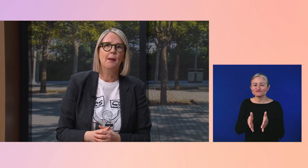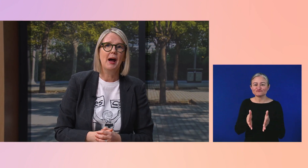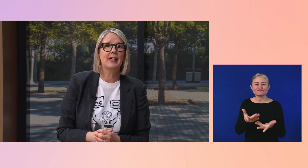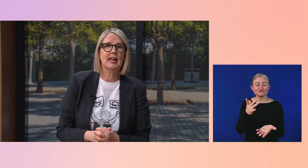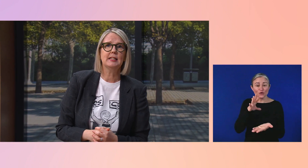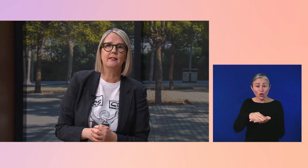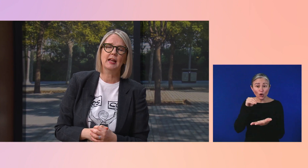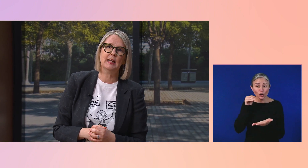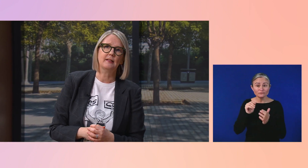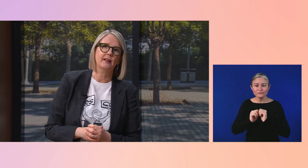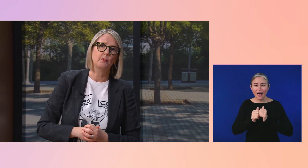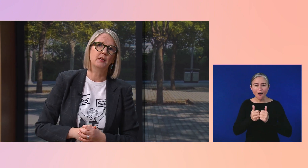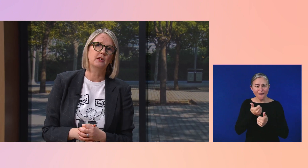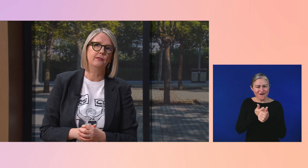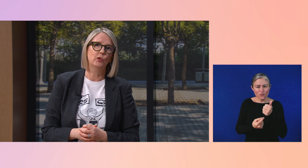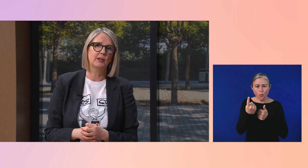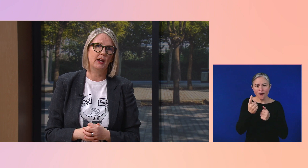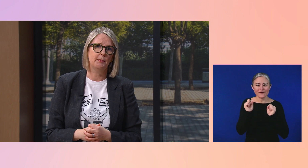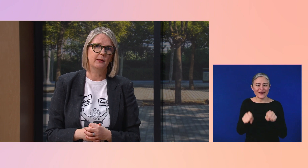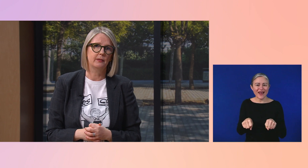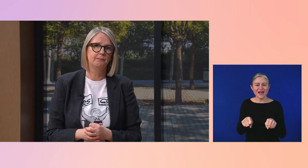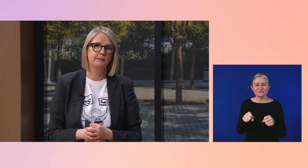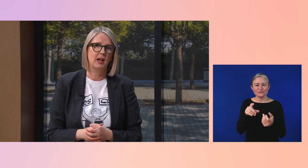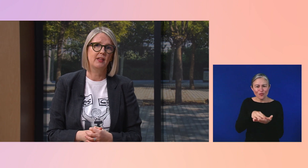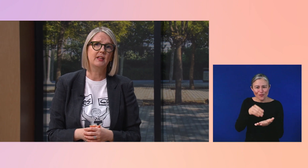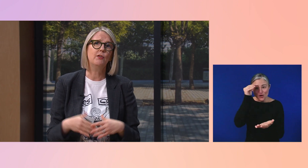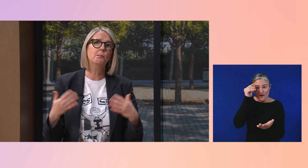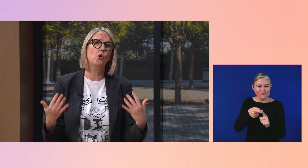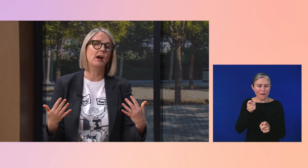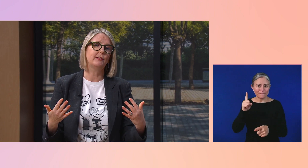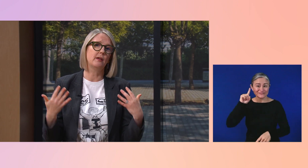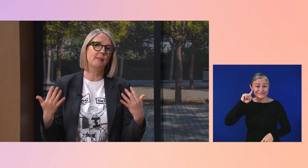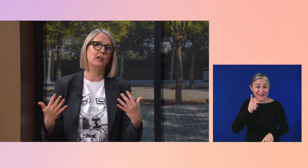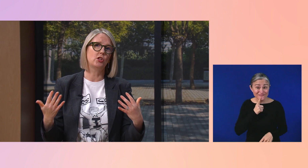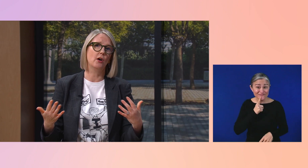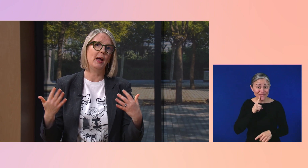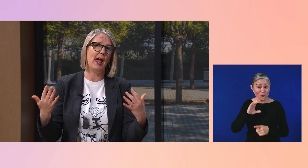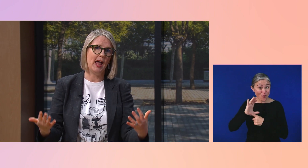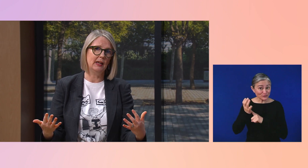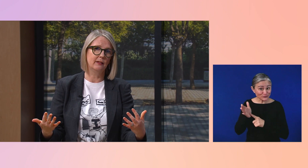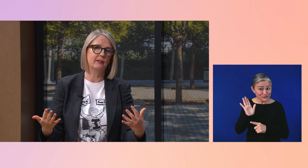and the latest in accessibility for developers. There's even more after the main show end.